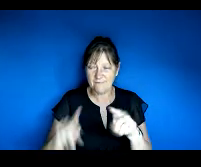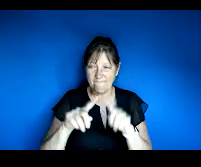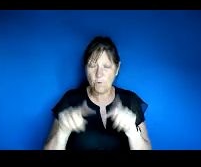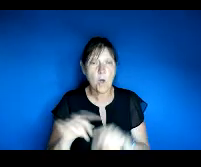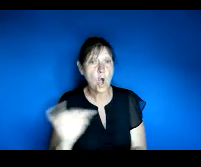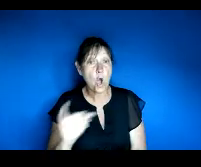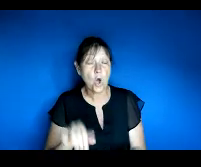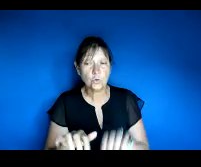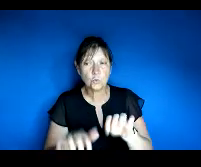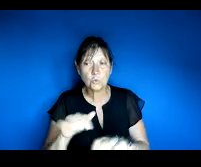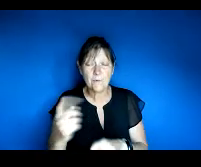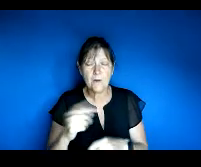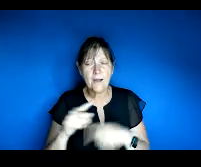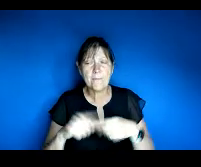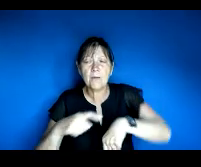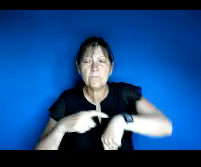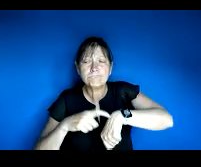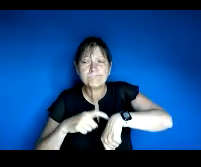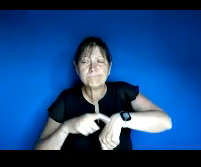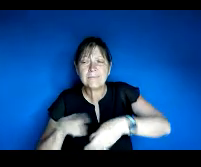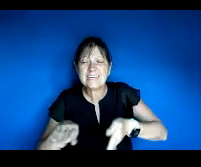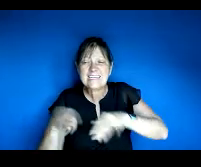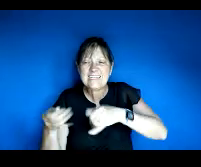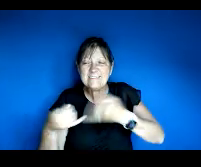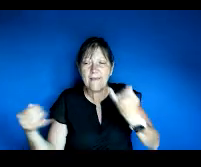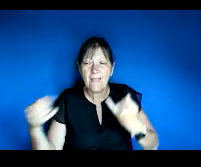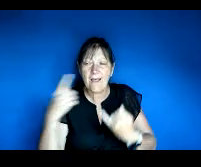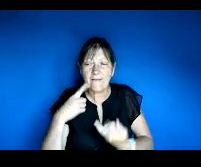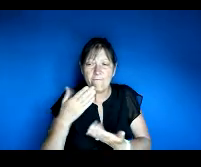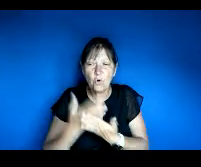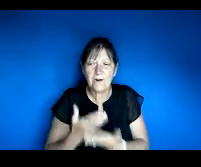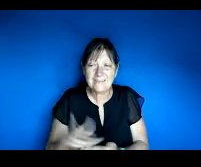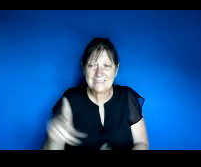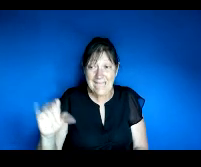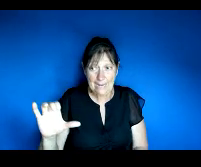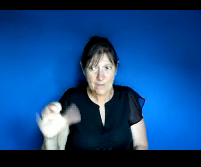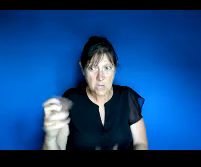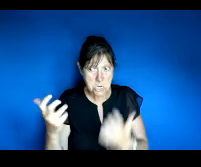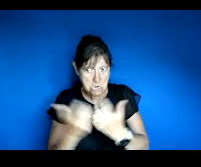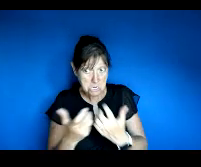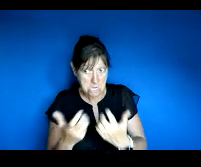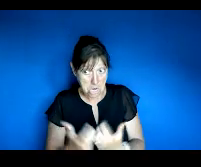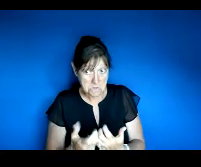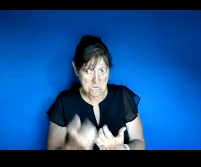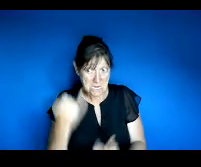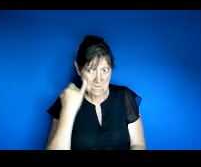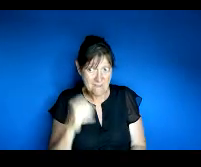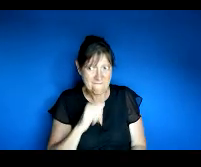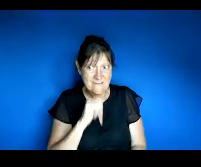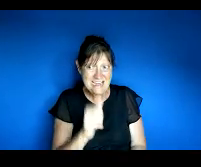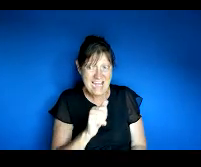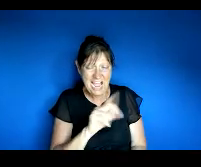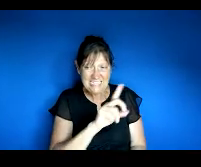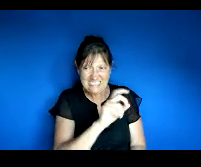about deadline for documentation, and do we accommodate officially undiagnosed disabilities, or do we need an official diagnosis?